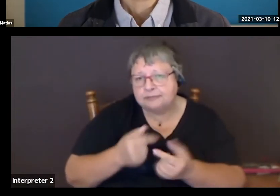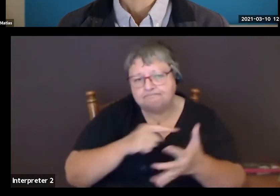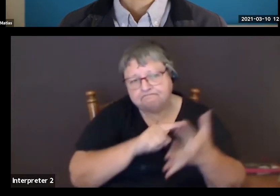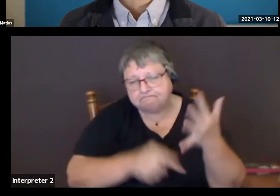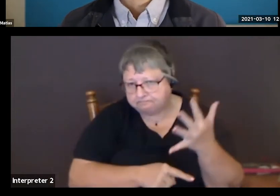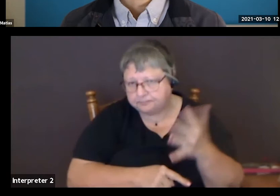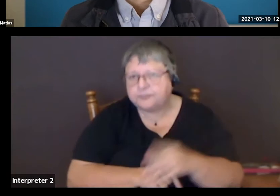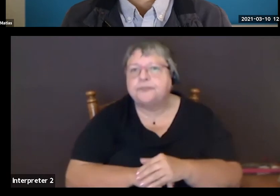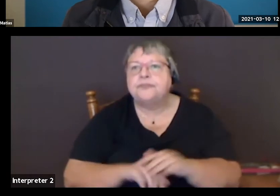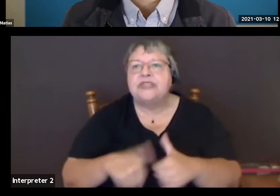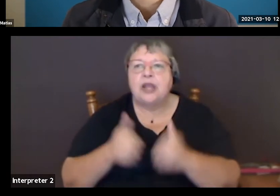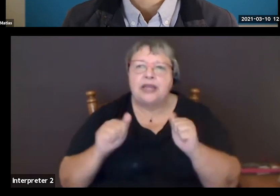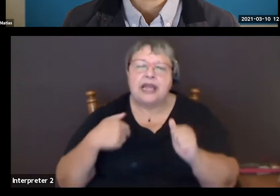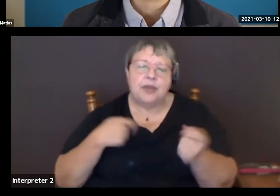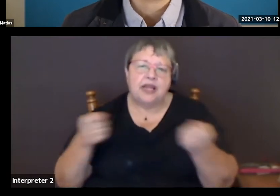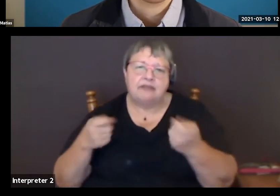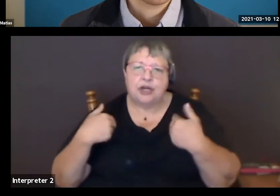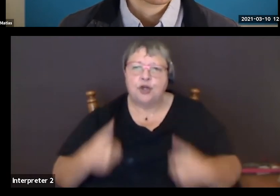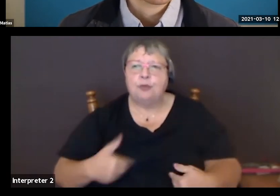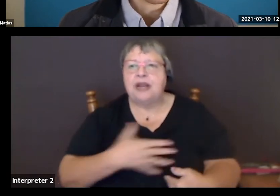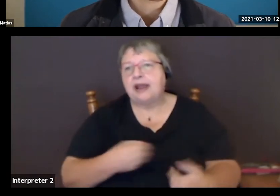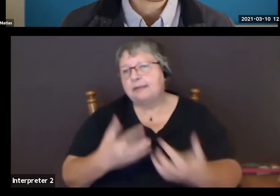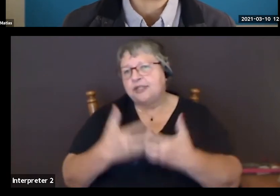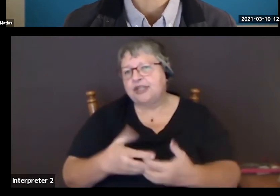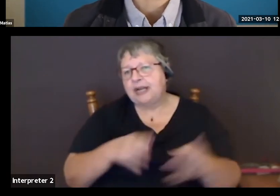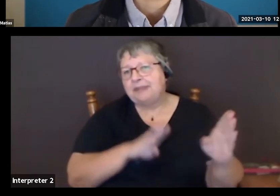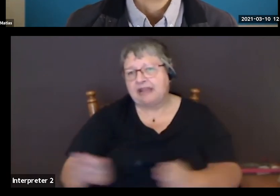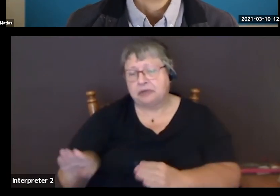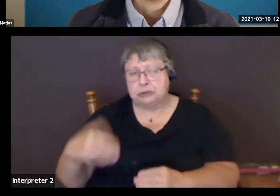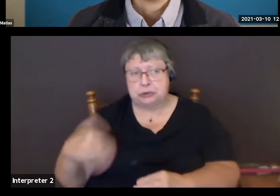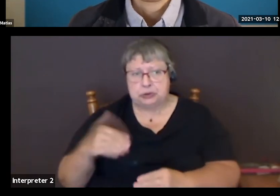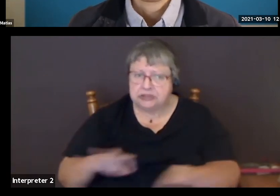So how can we govern human and machine behavior. This is an urgent question.